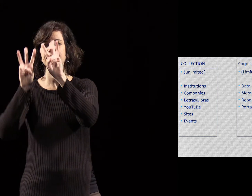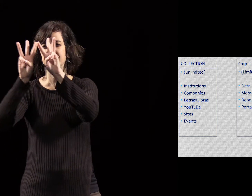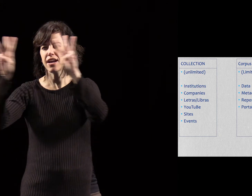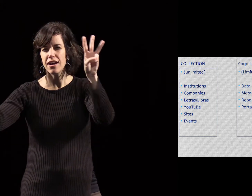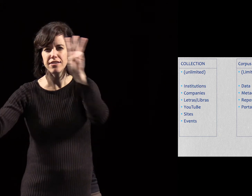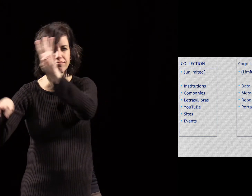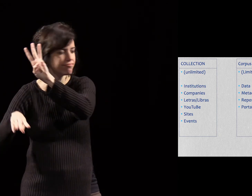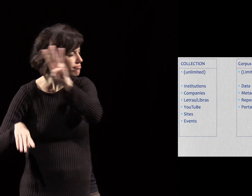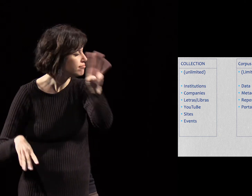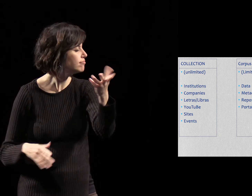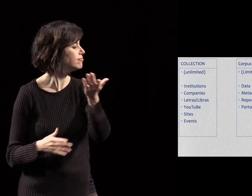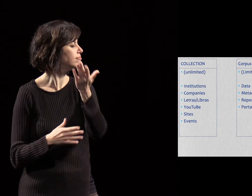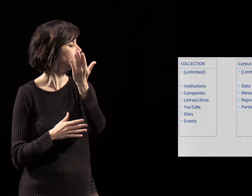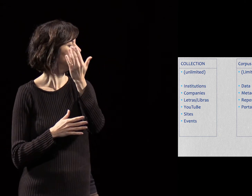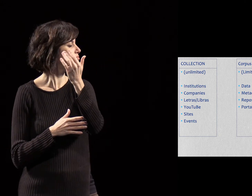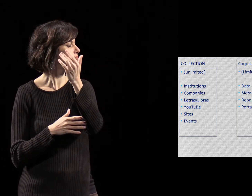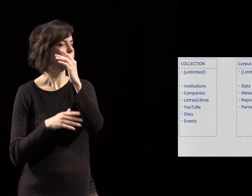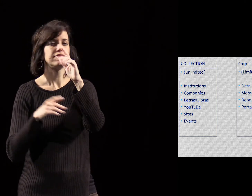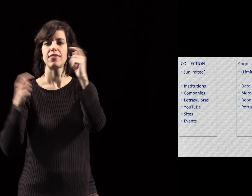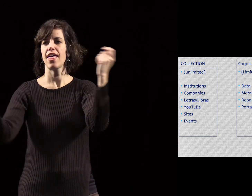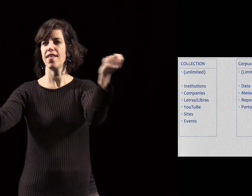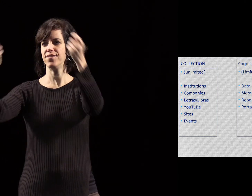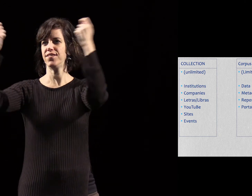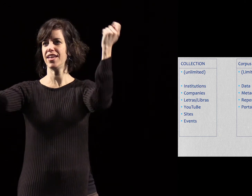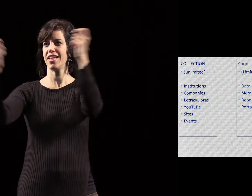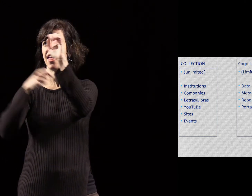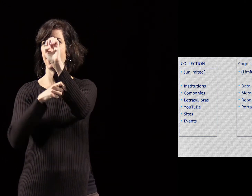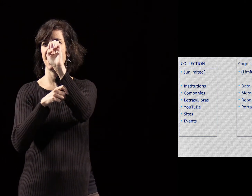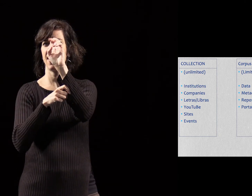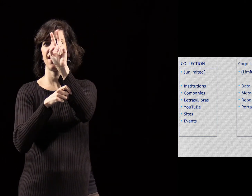YouTube, websites, various events.